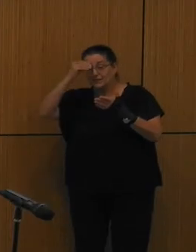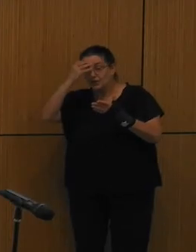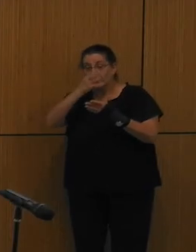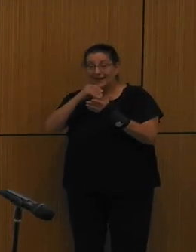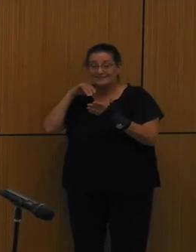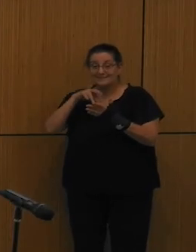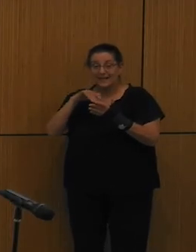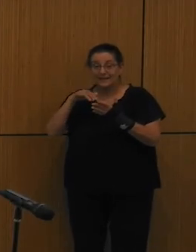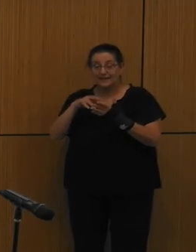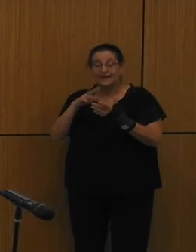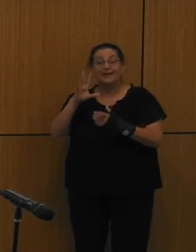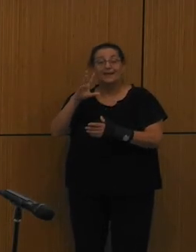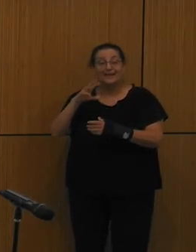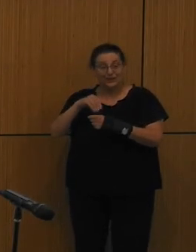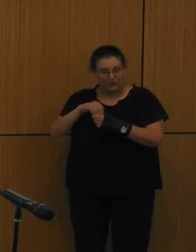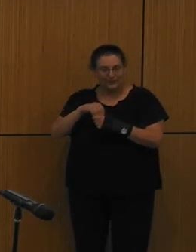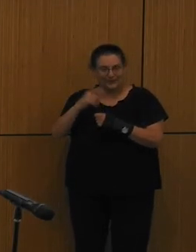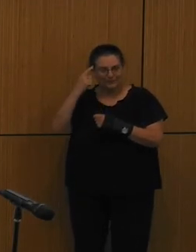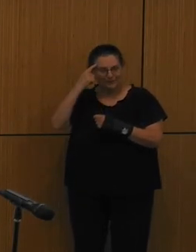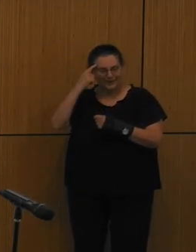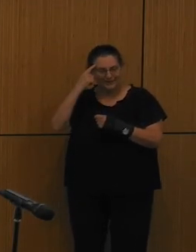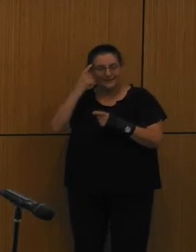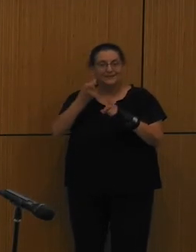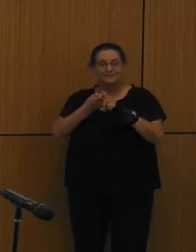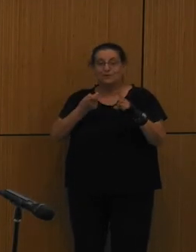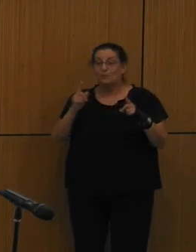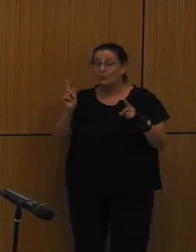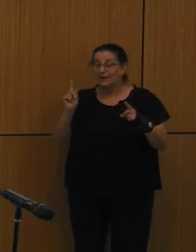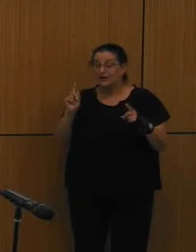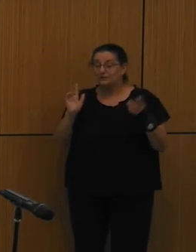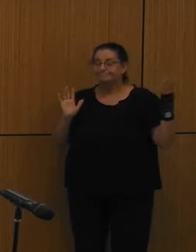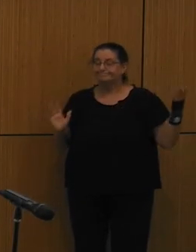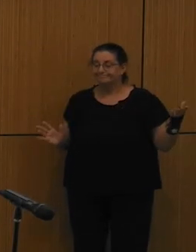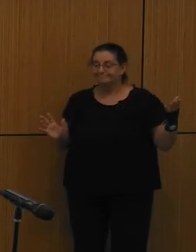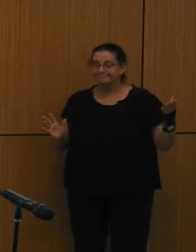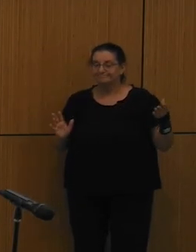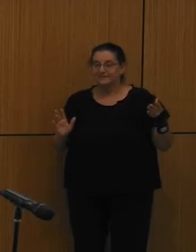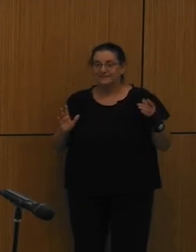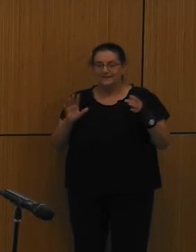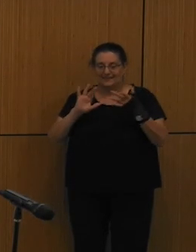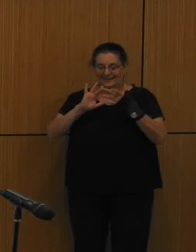including the brain comes from the, the networks of cells